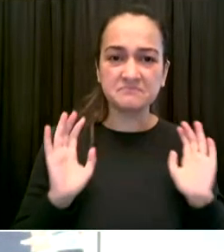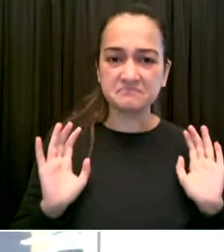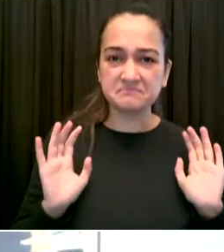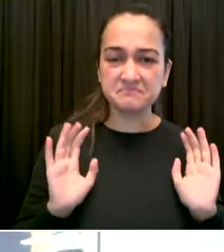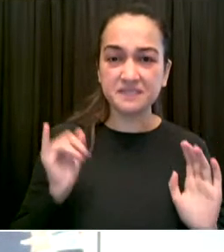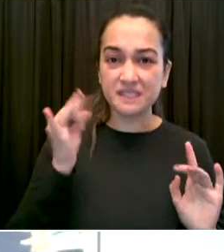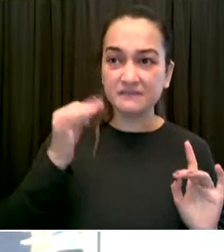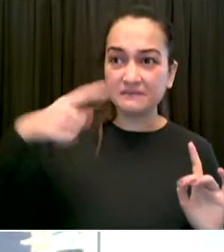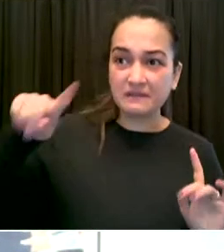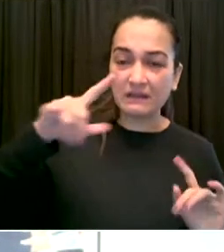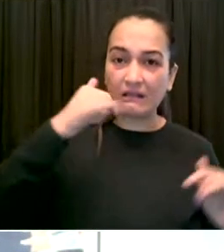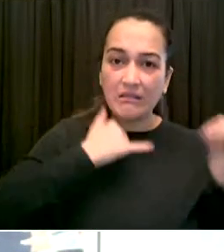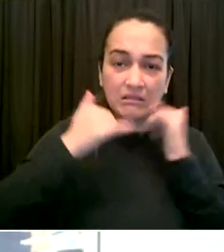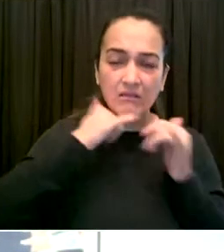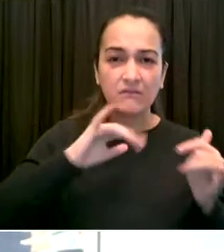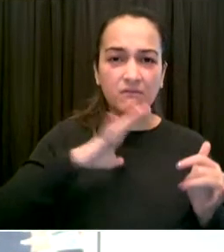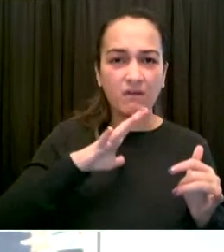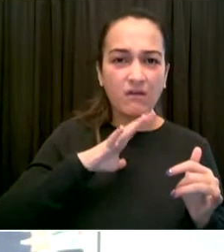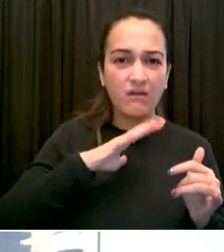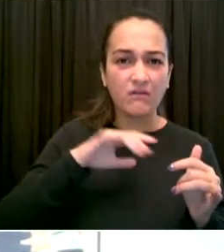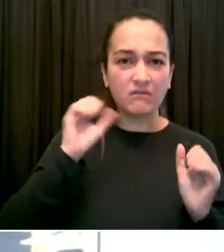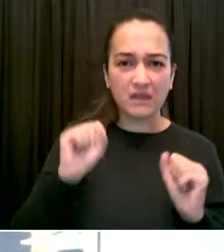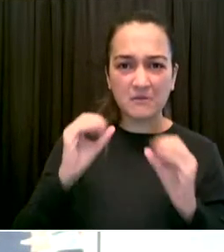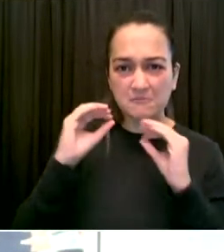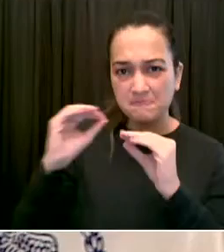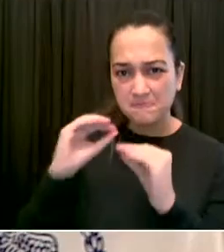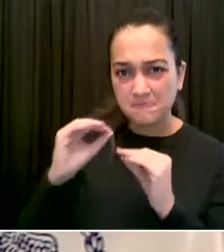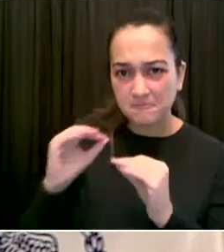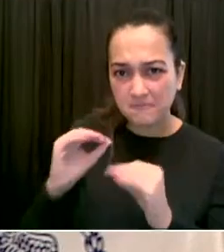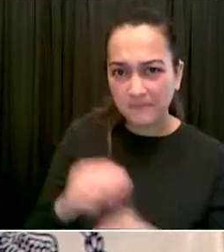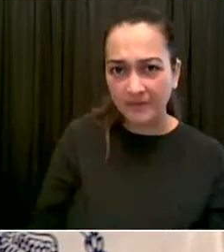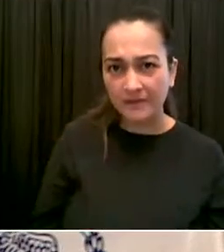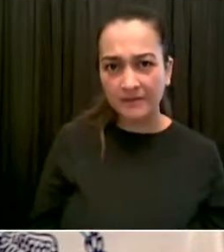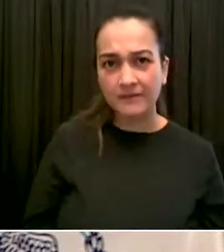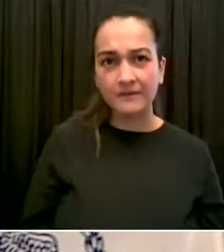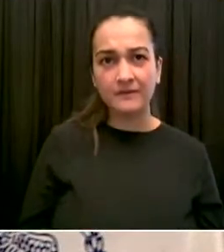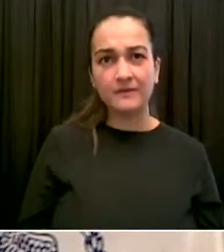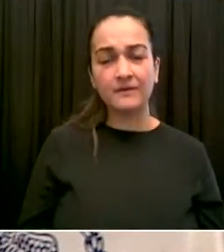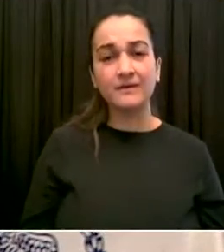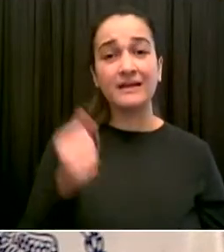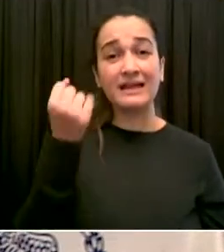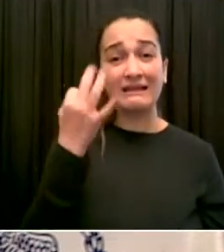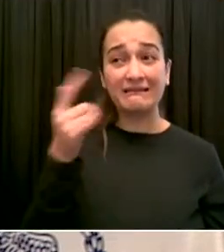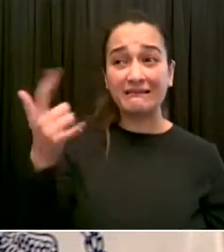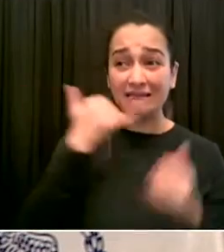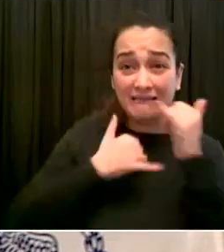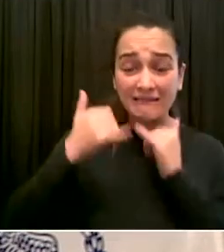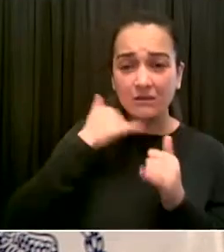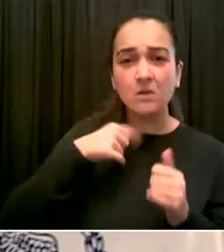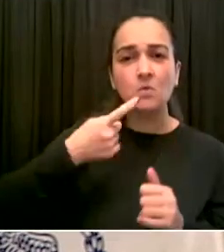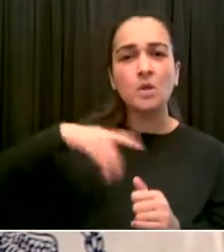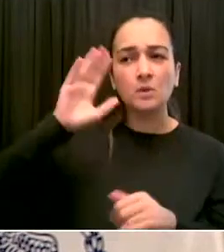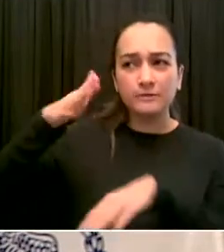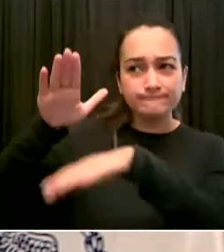SECOND, AS WE HAVE BEGUN ENFORCEMENT, THE FIRST STEP IS